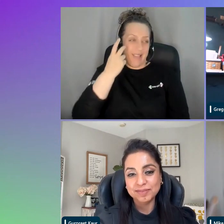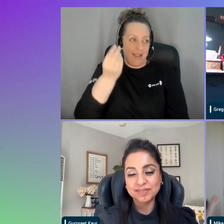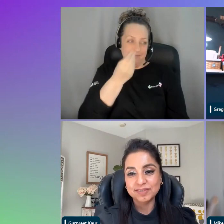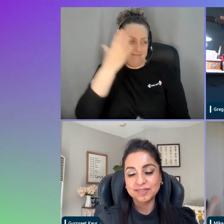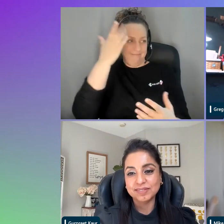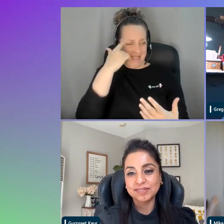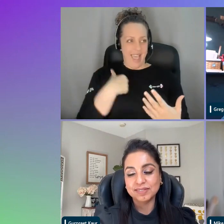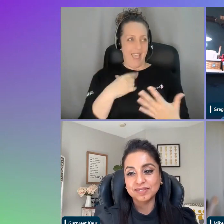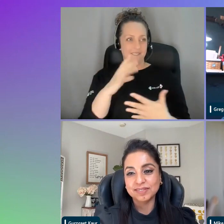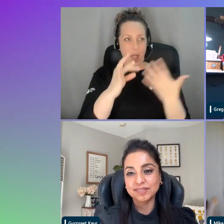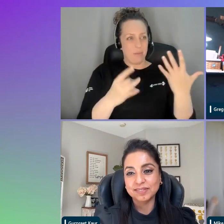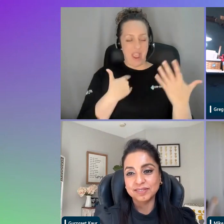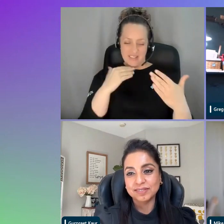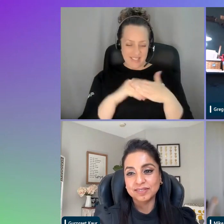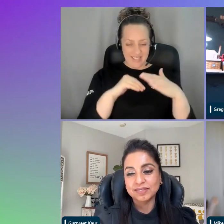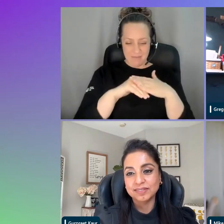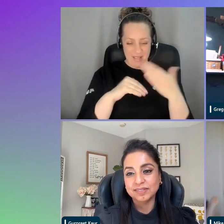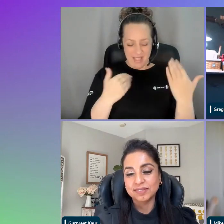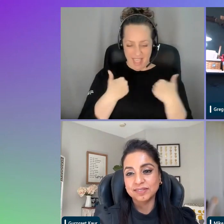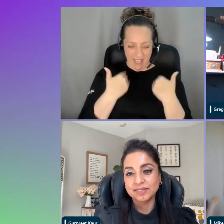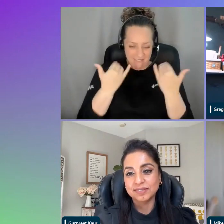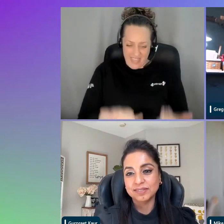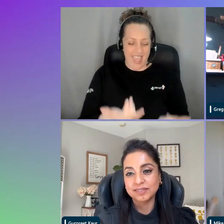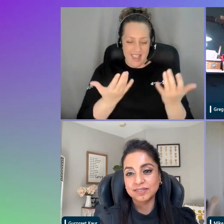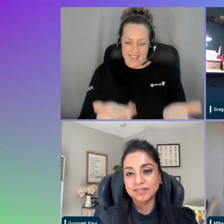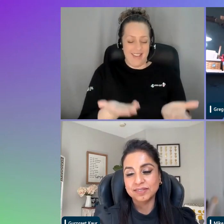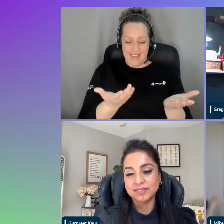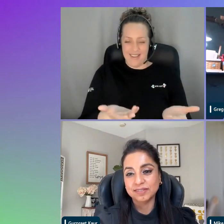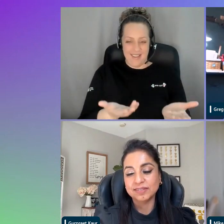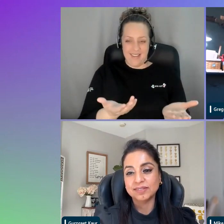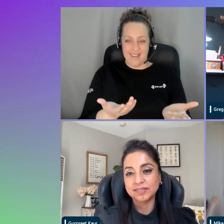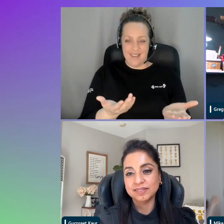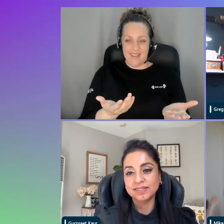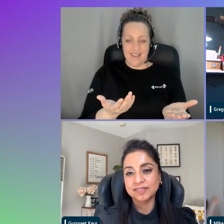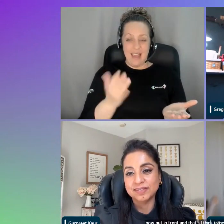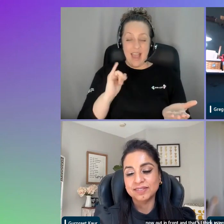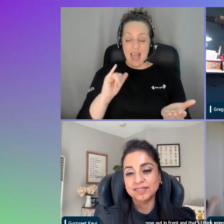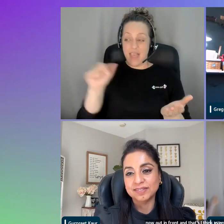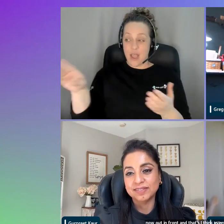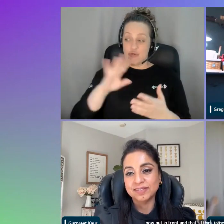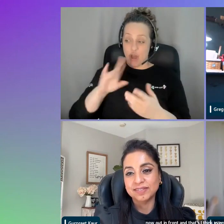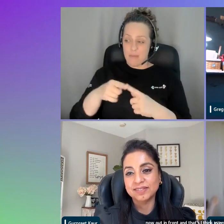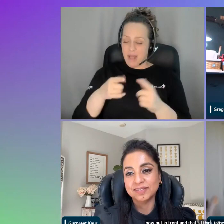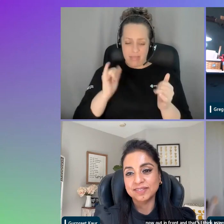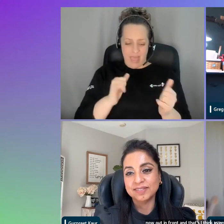out in front of him. And that's, I think everything you've talked about just leads us to that. Now, as I knew when I asked for